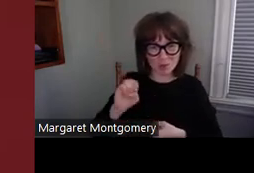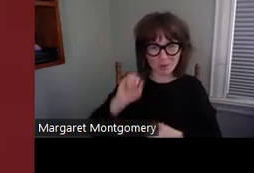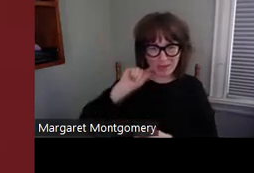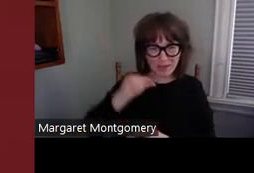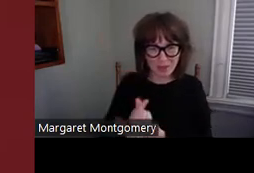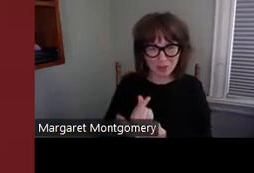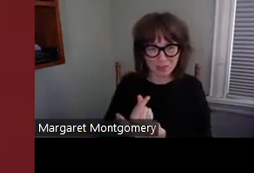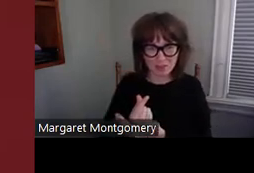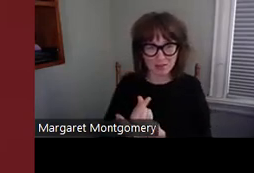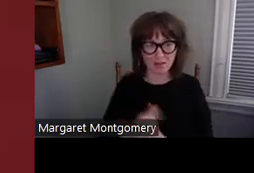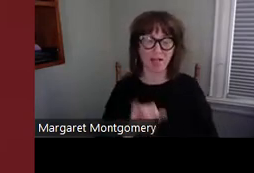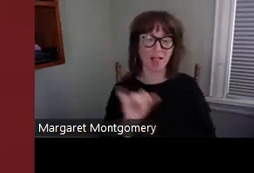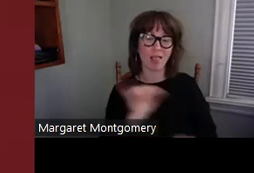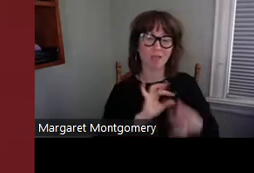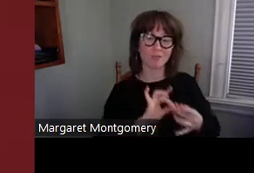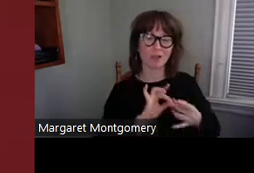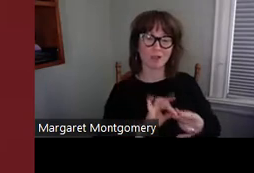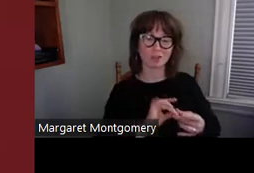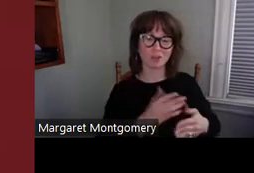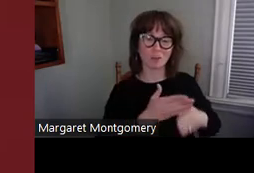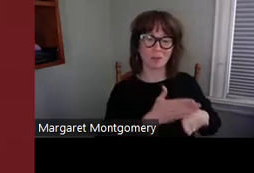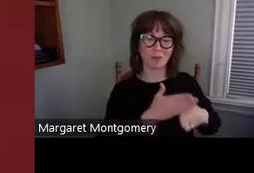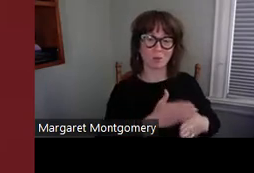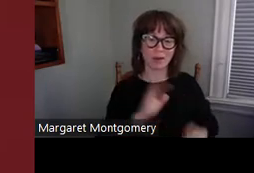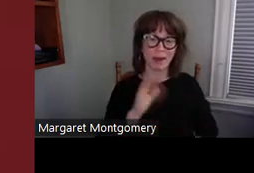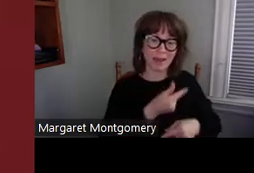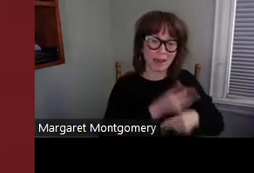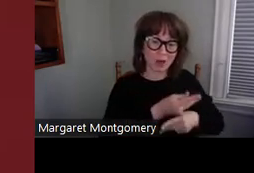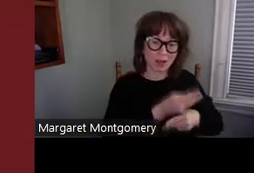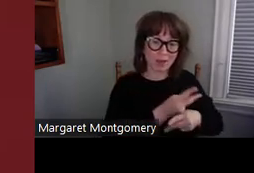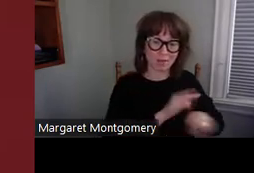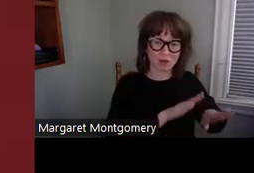12:41:47 caregiver and a child healthcare provider, and patient teacher and student